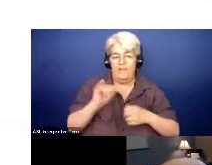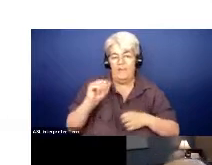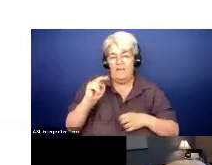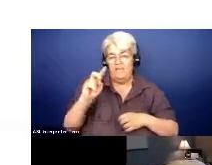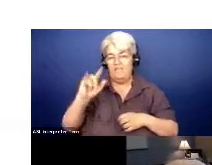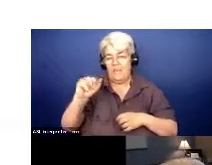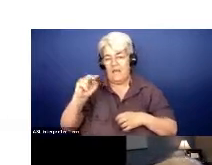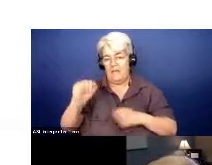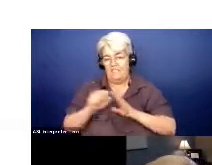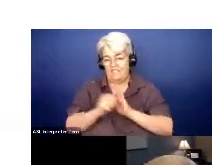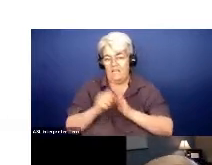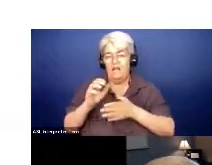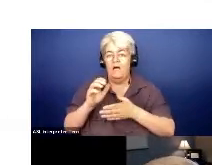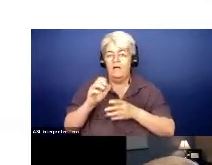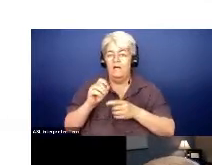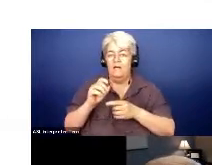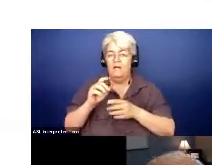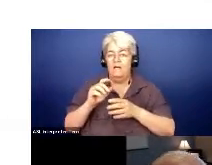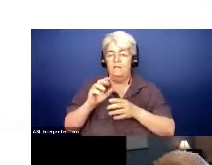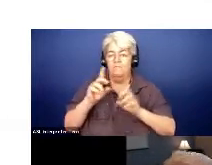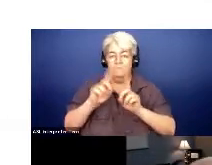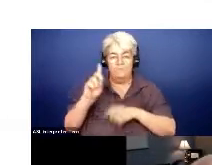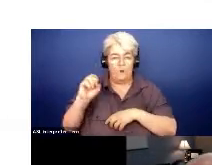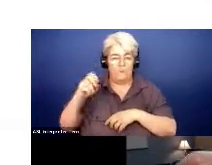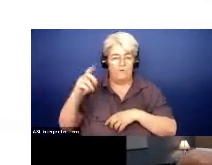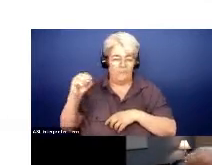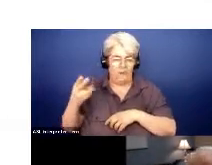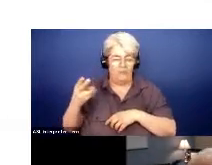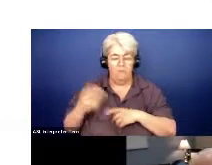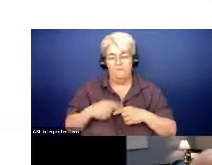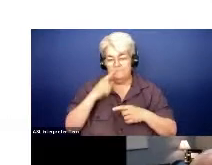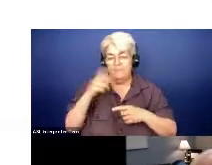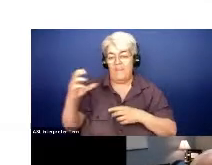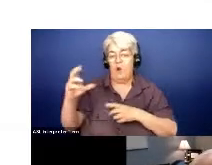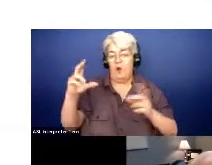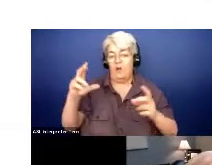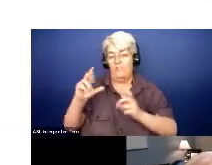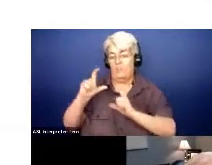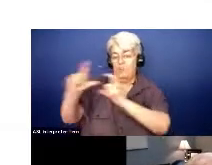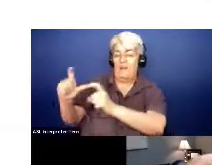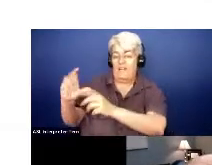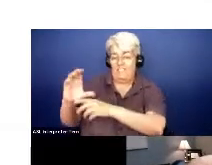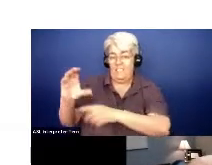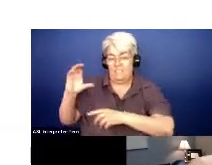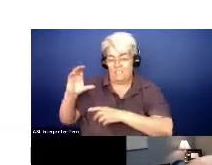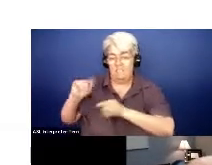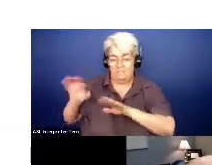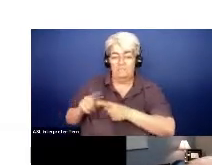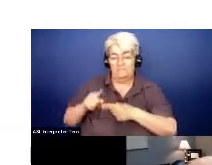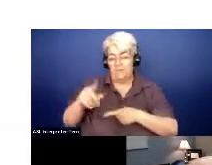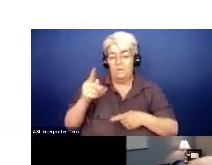one of the TBI honorees. He will get things